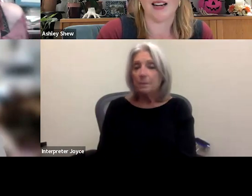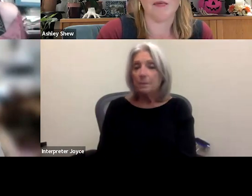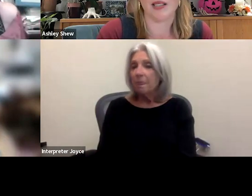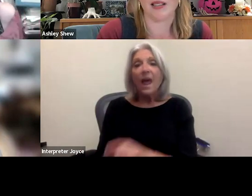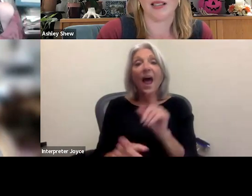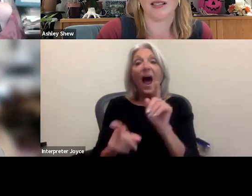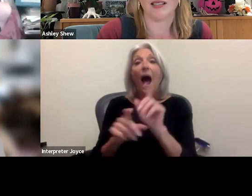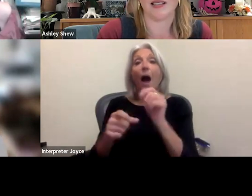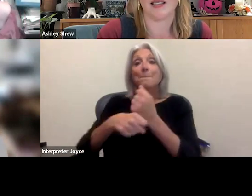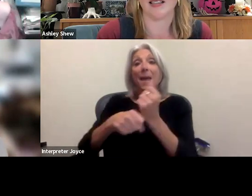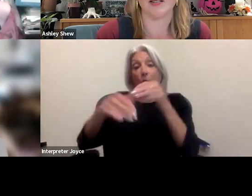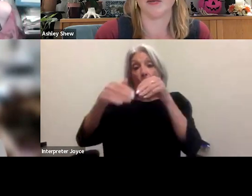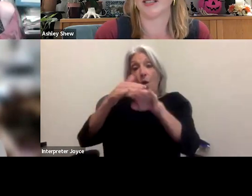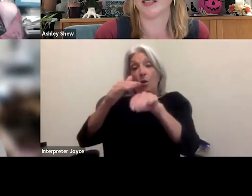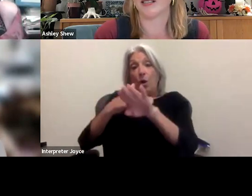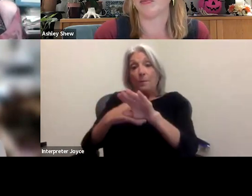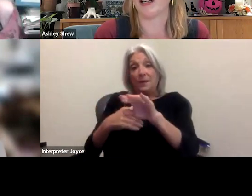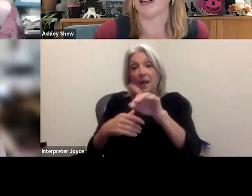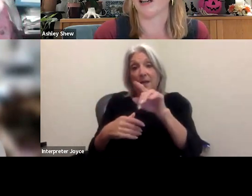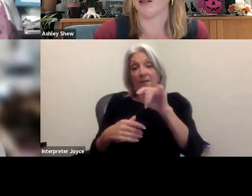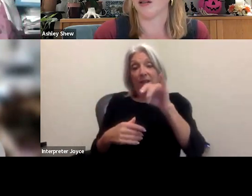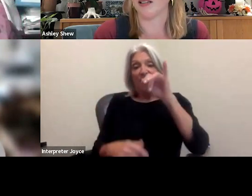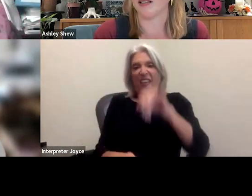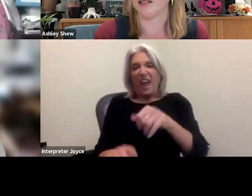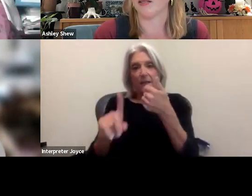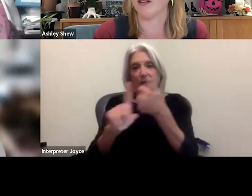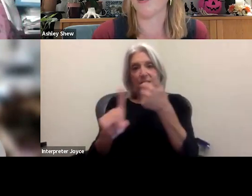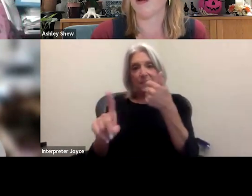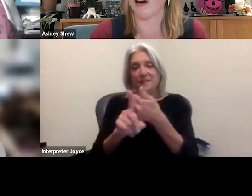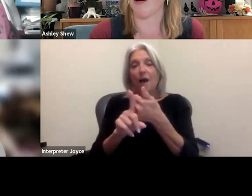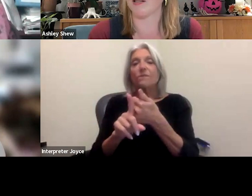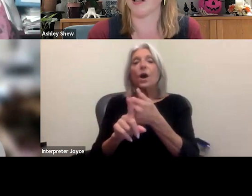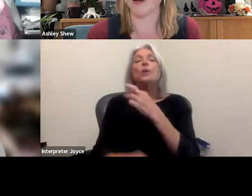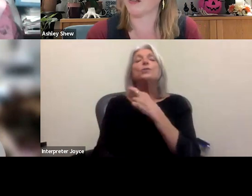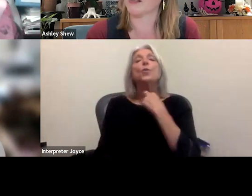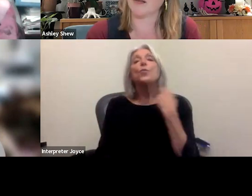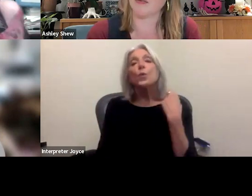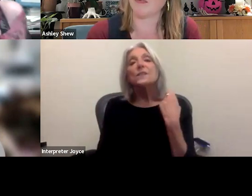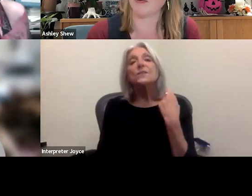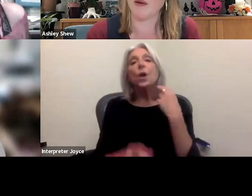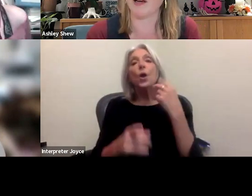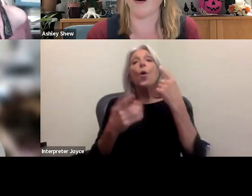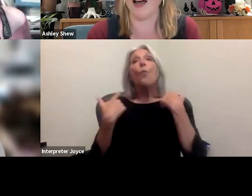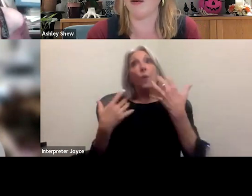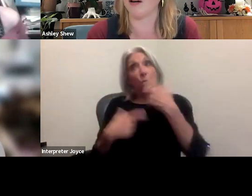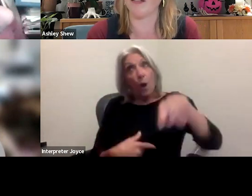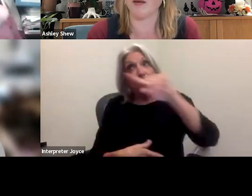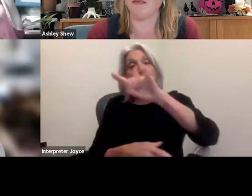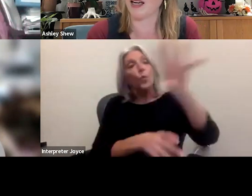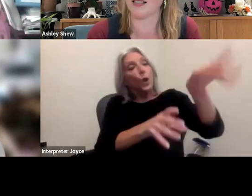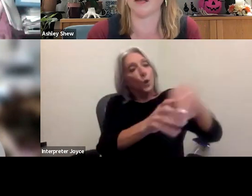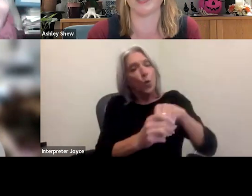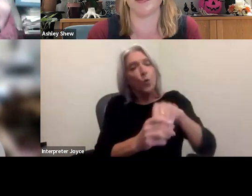and I've mentioned this-- is a risk to being included. If what we care about is including disabled people, you might go, hey, we already have the mechanisms,